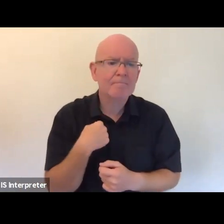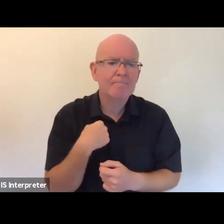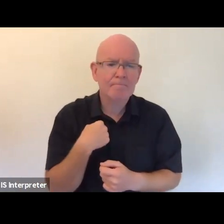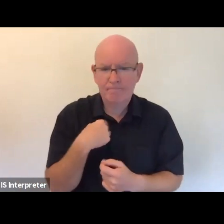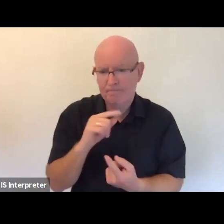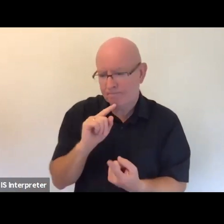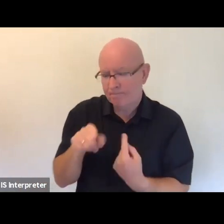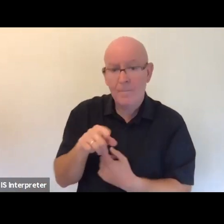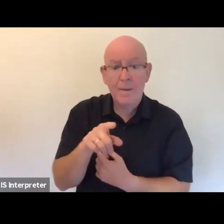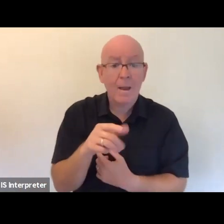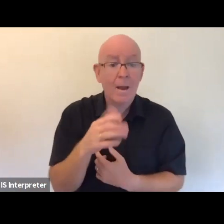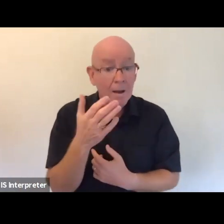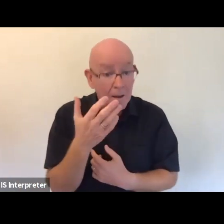Thank you, Felicity.